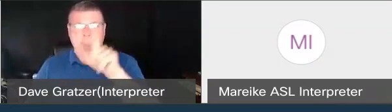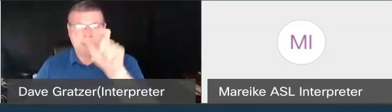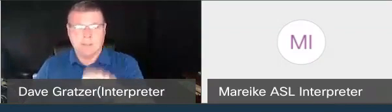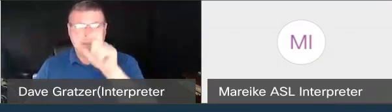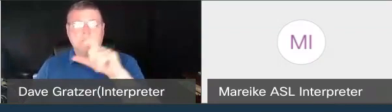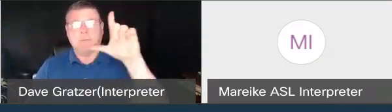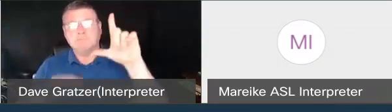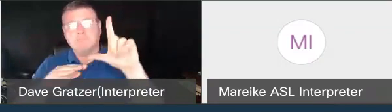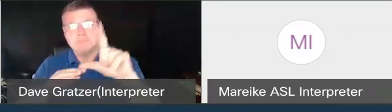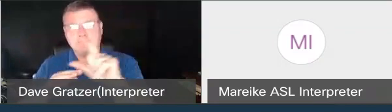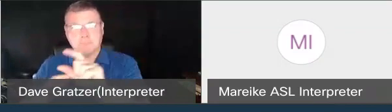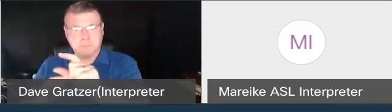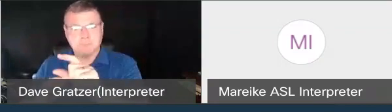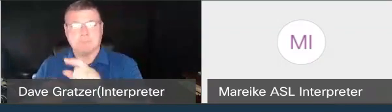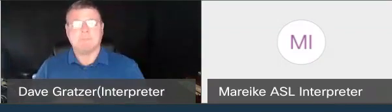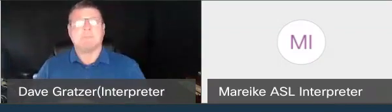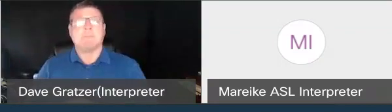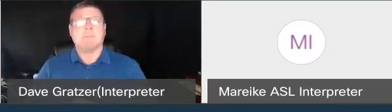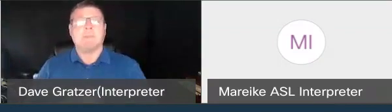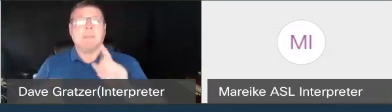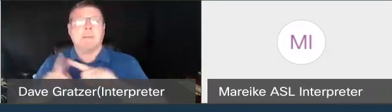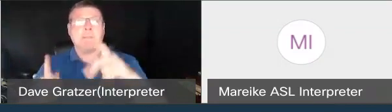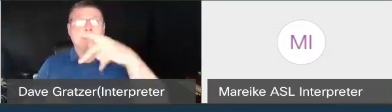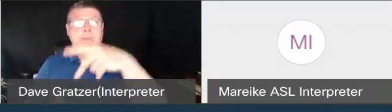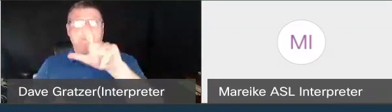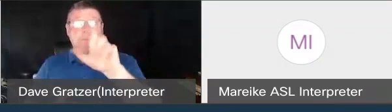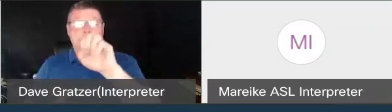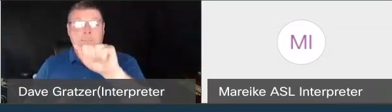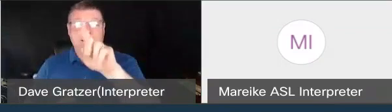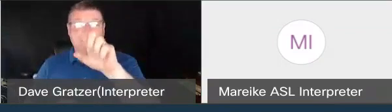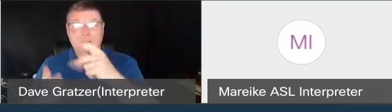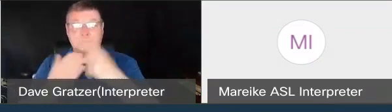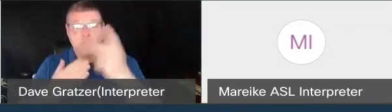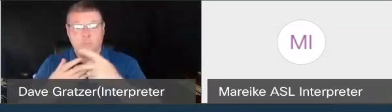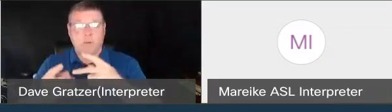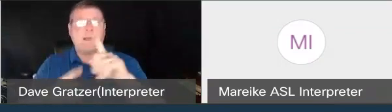um, but the--the--the police program, um, grew and then declined a little bit